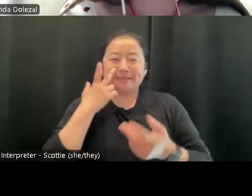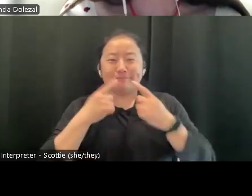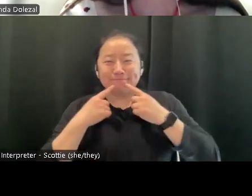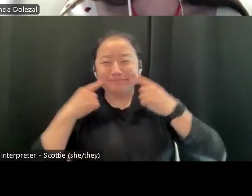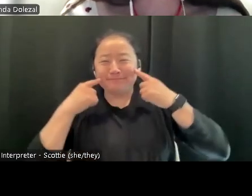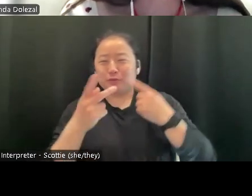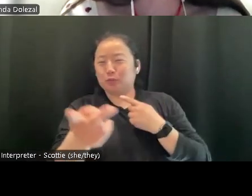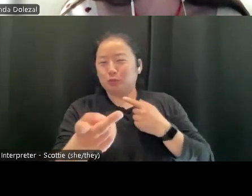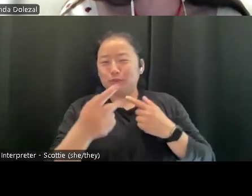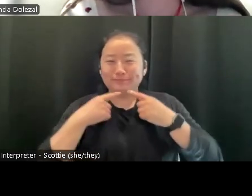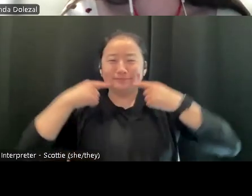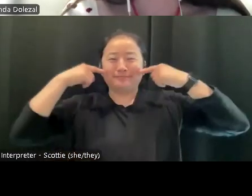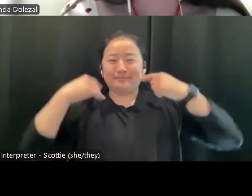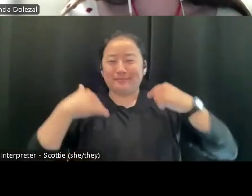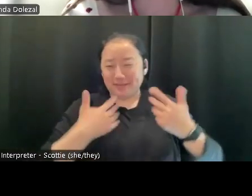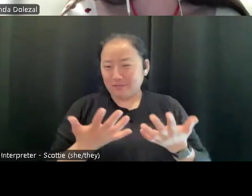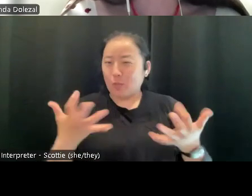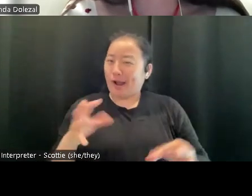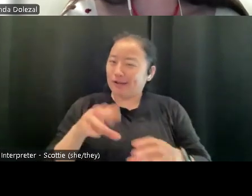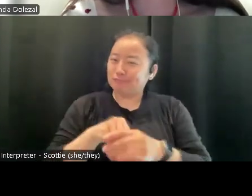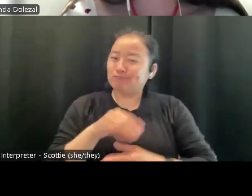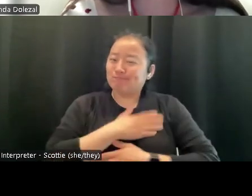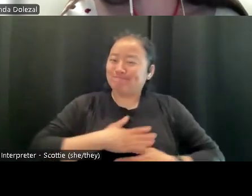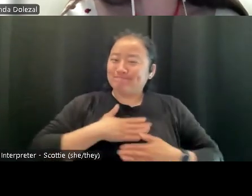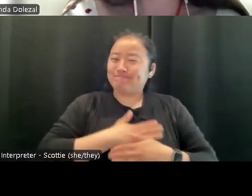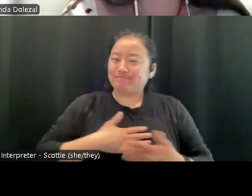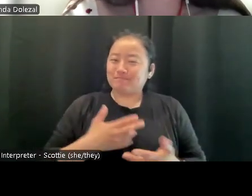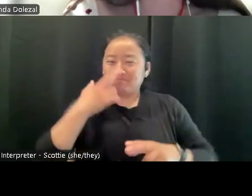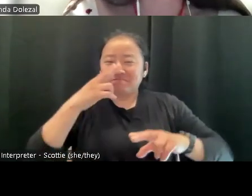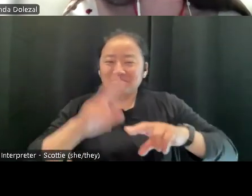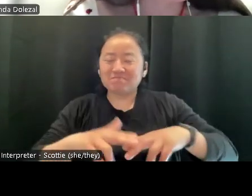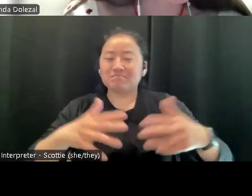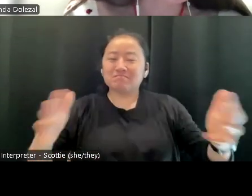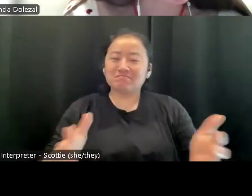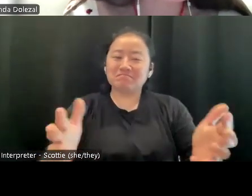individuals being able to participate in something together and to have fun at the same time.